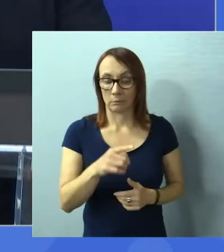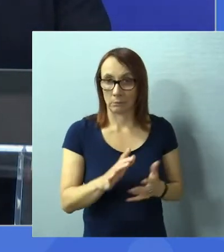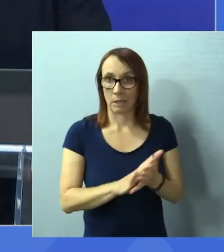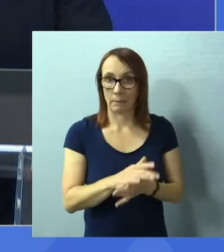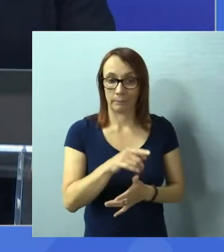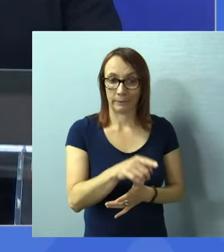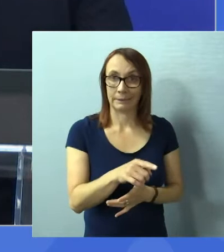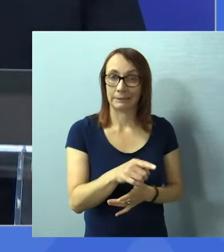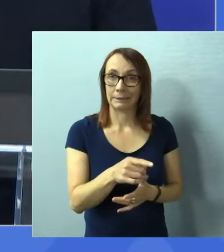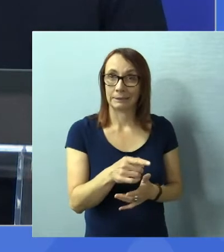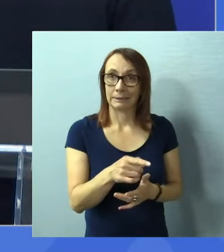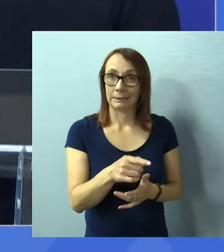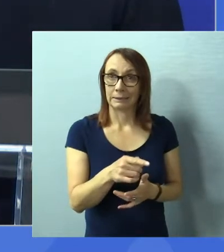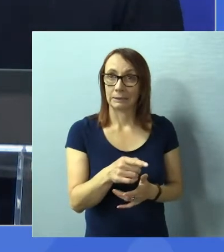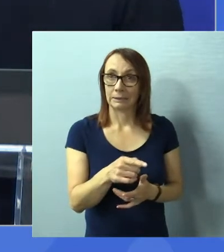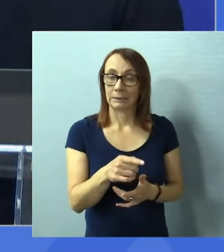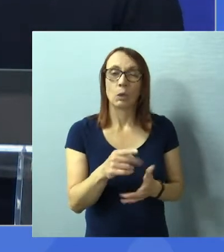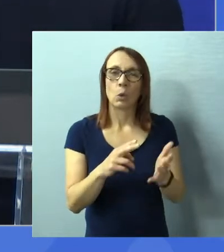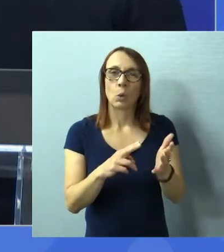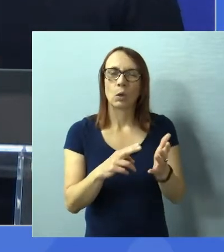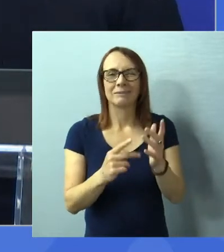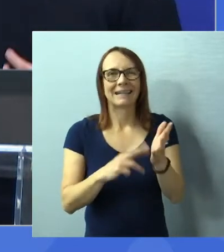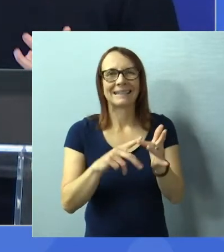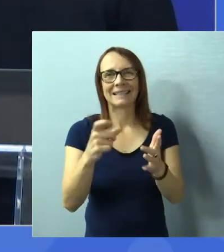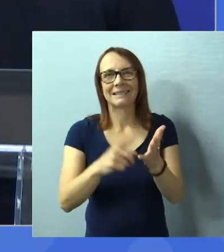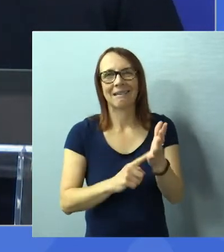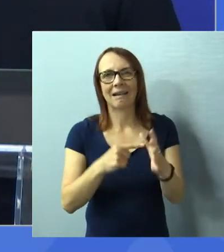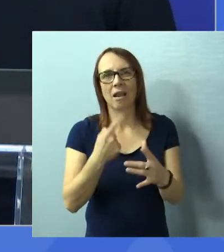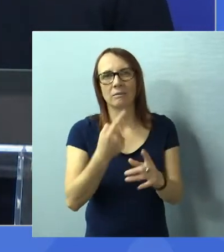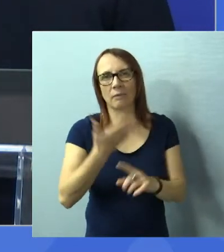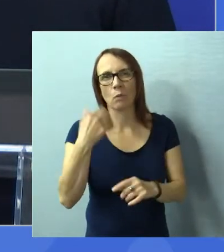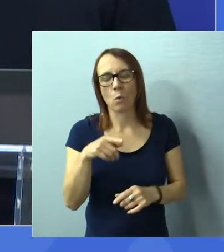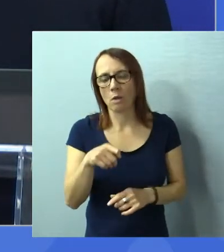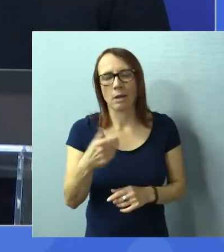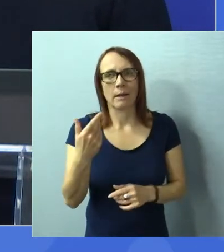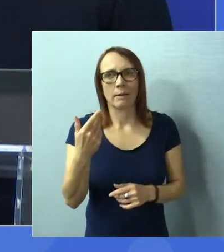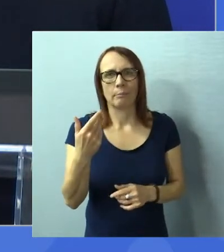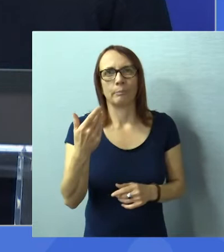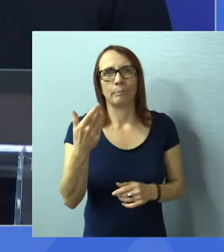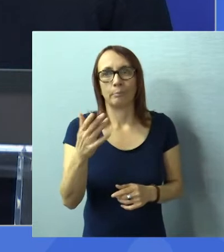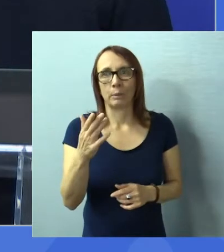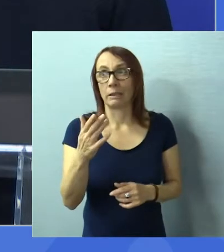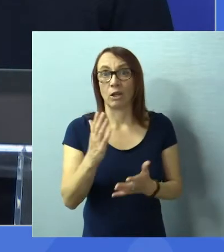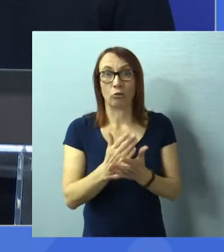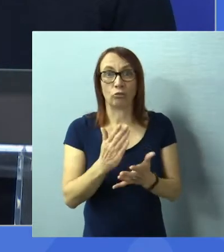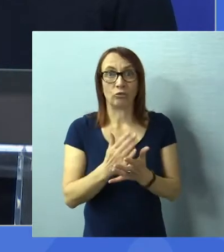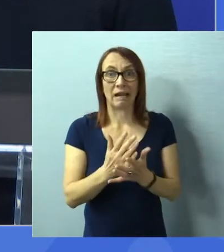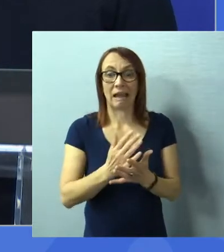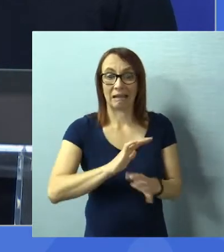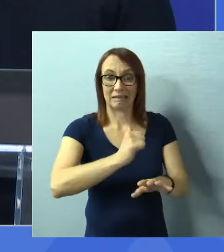UK government and as neckl around through with you that has been a quite rapid I mean we're only 20 years enter this thing and there's already been